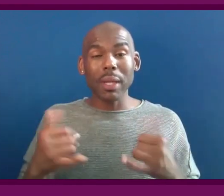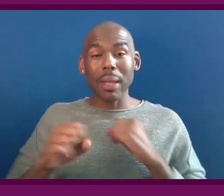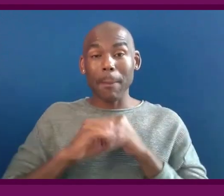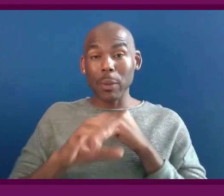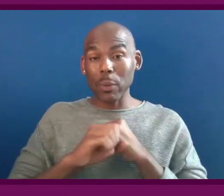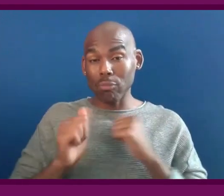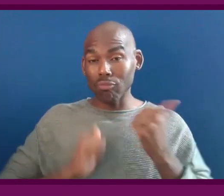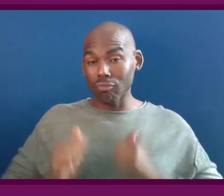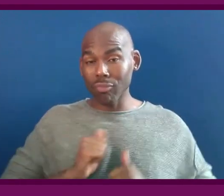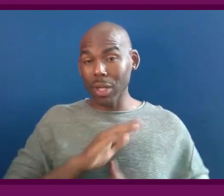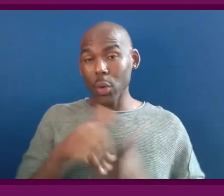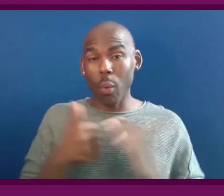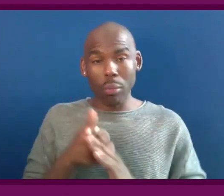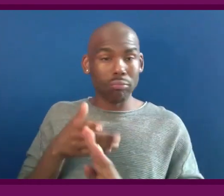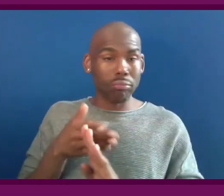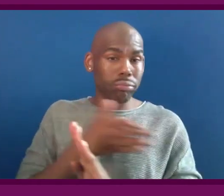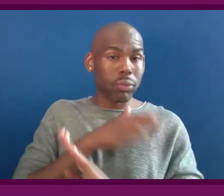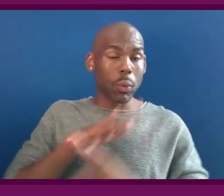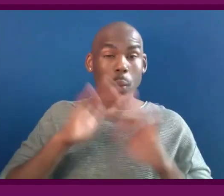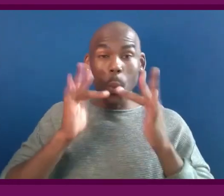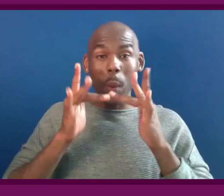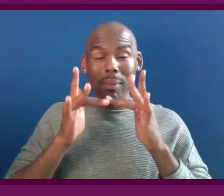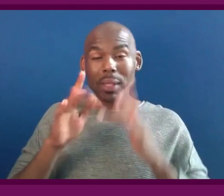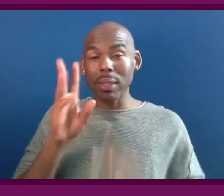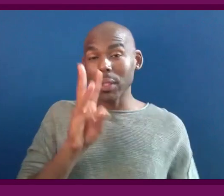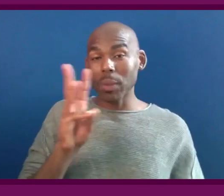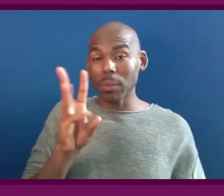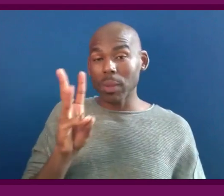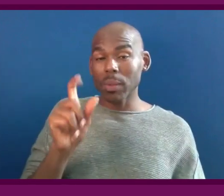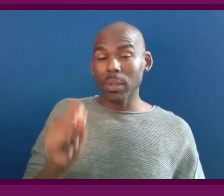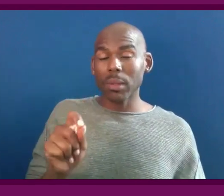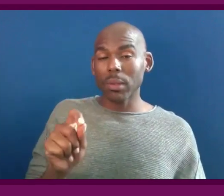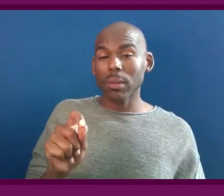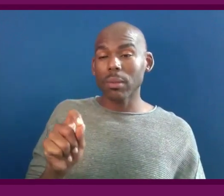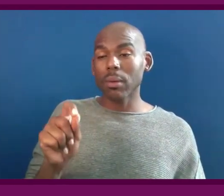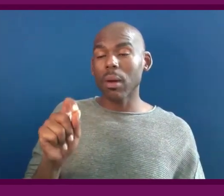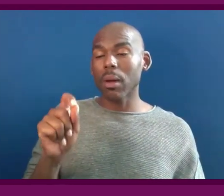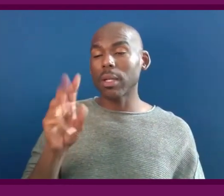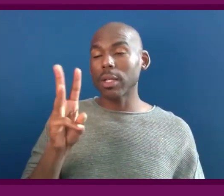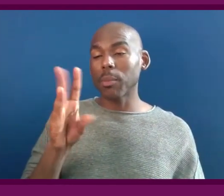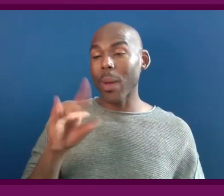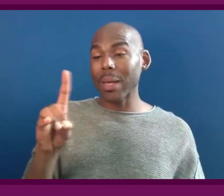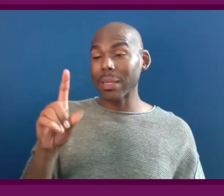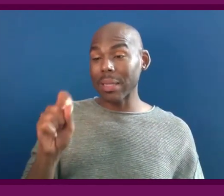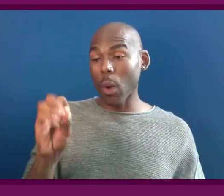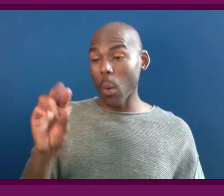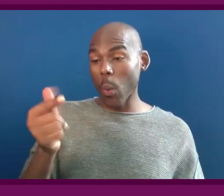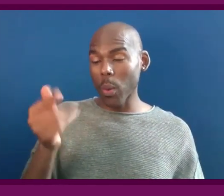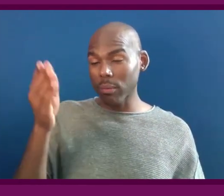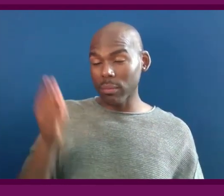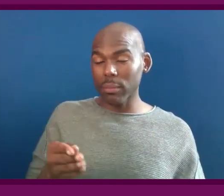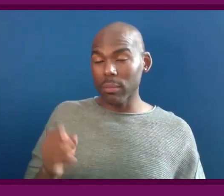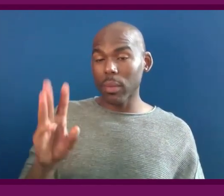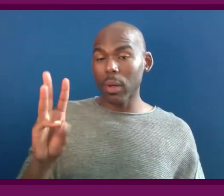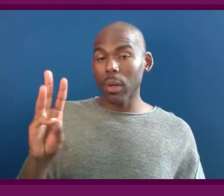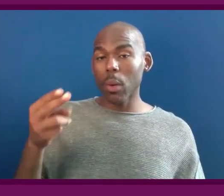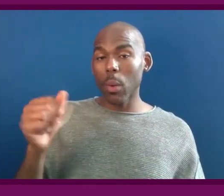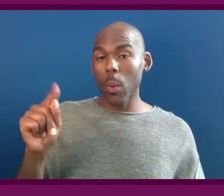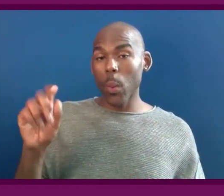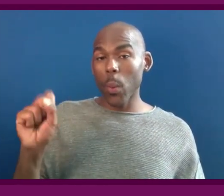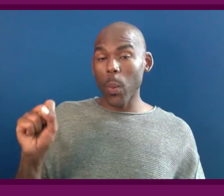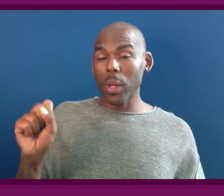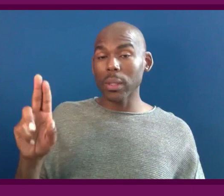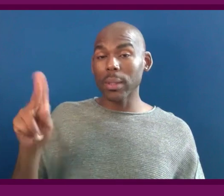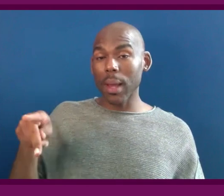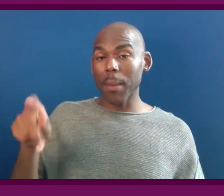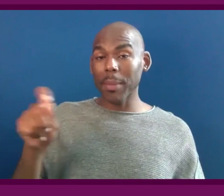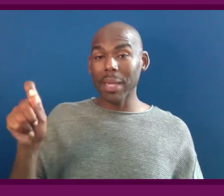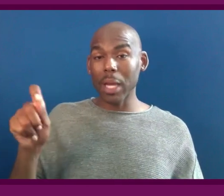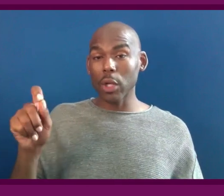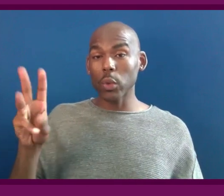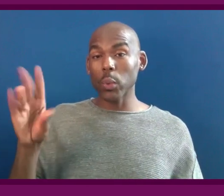episode and all of our past episodes on our website at www.wid.org/whats-up-wid.